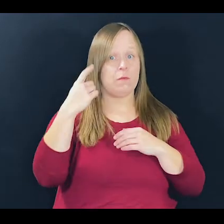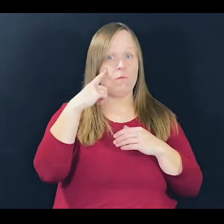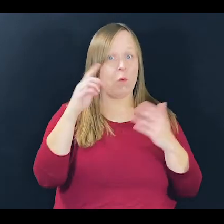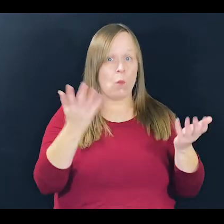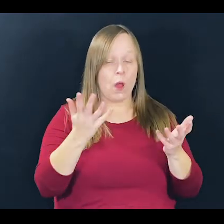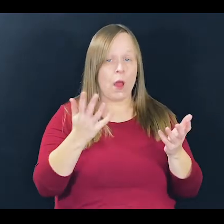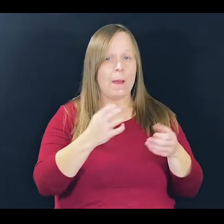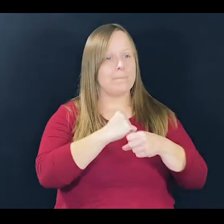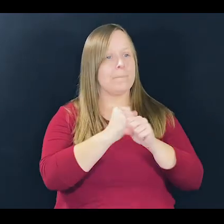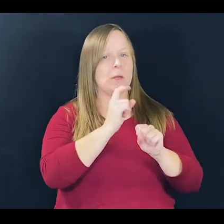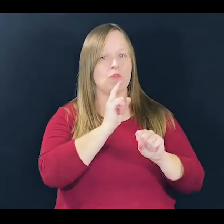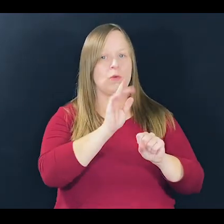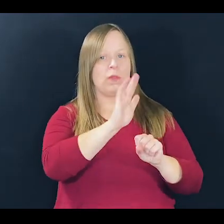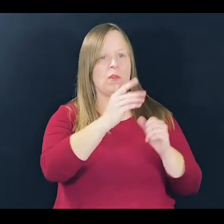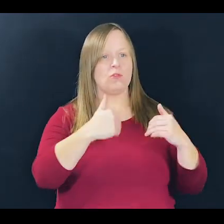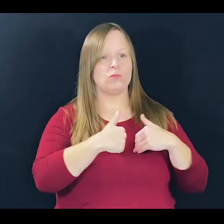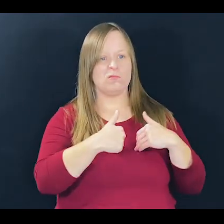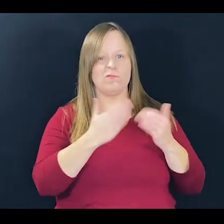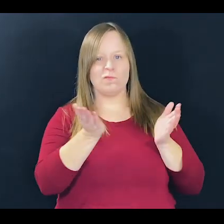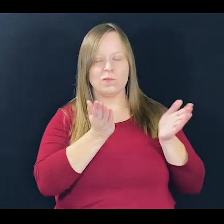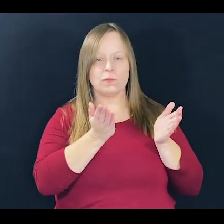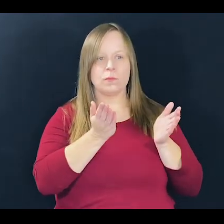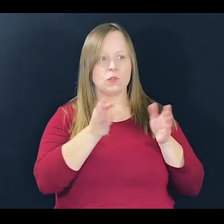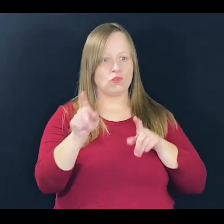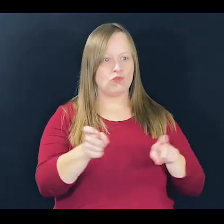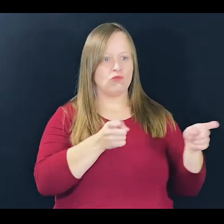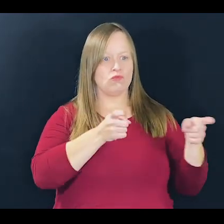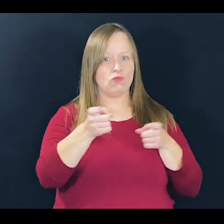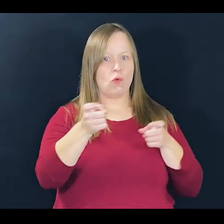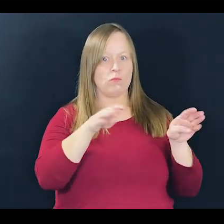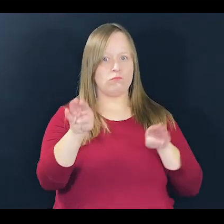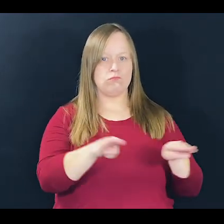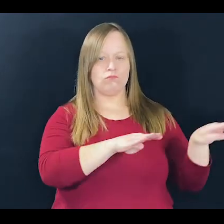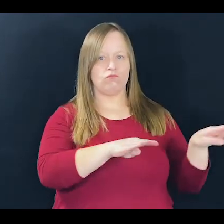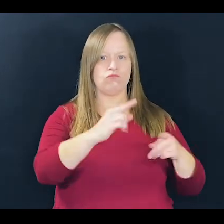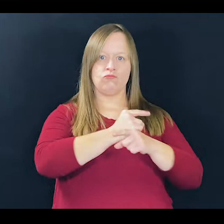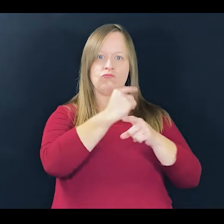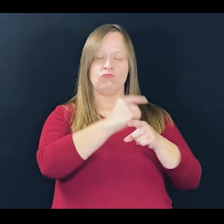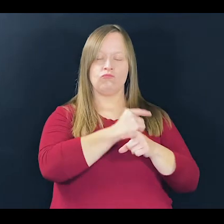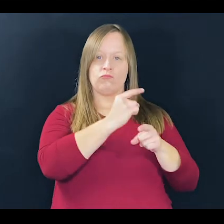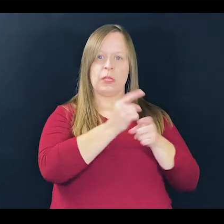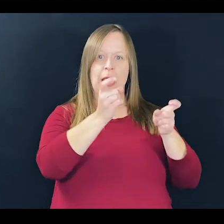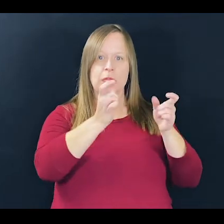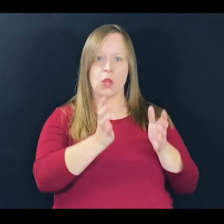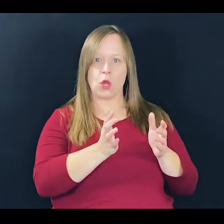to make sure that the service animal is in control , and the handler can